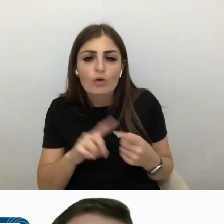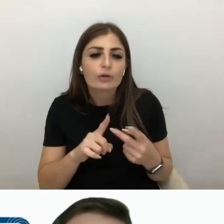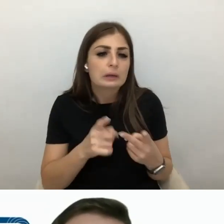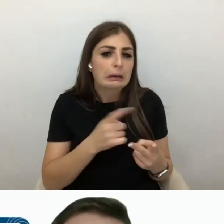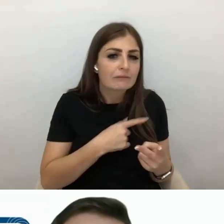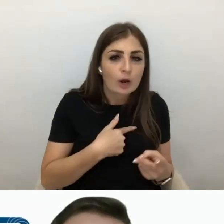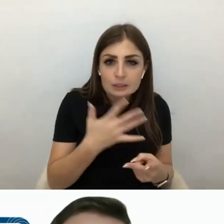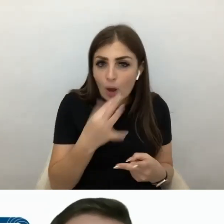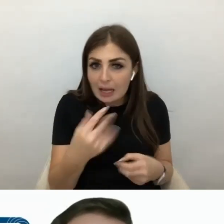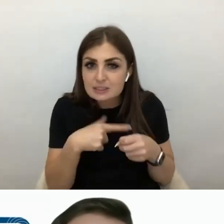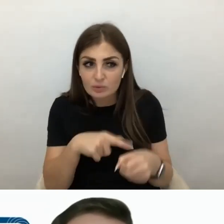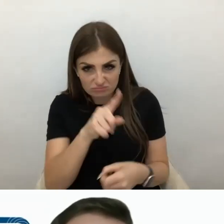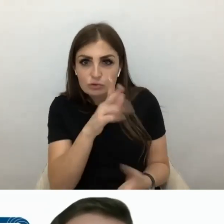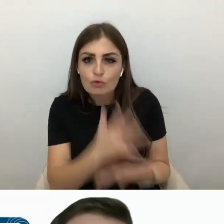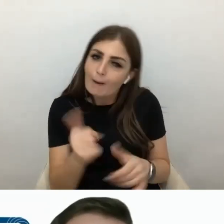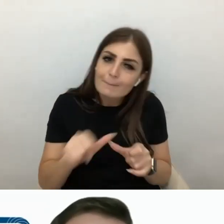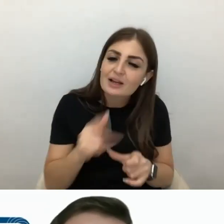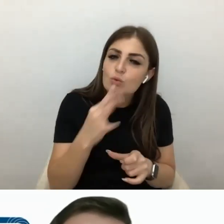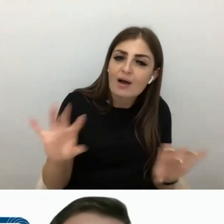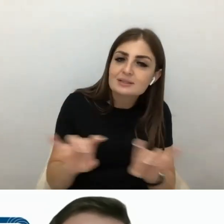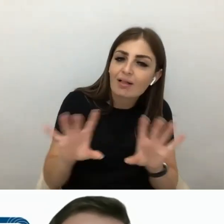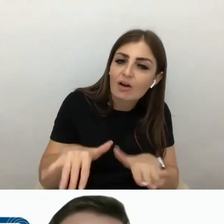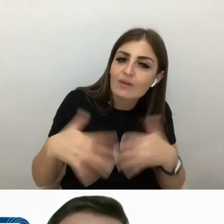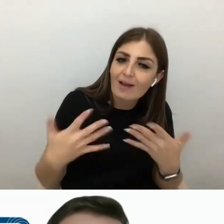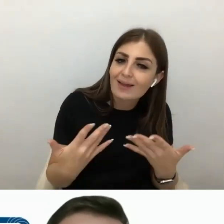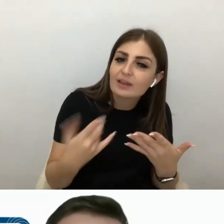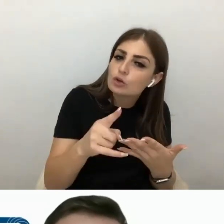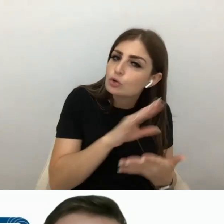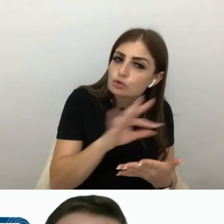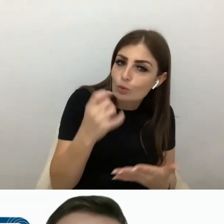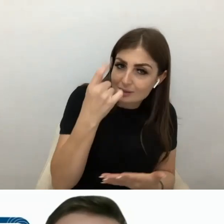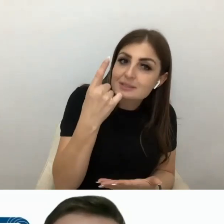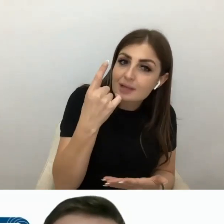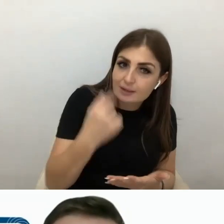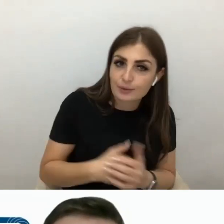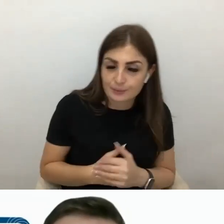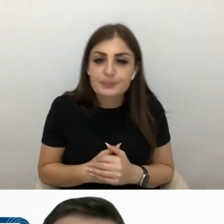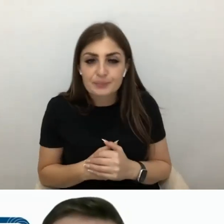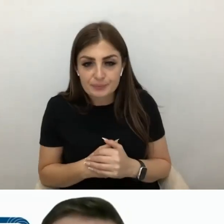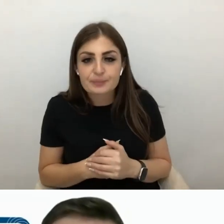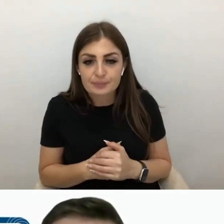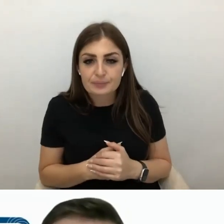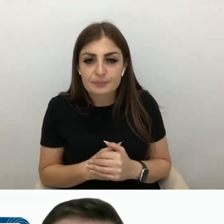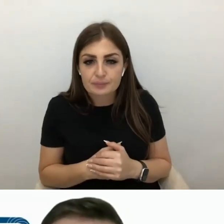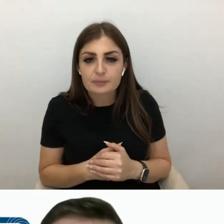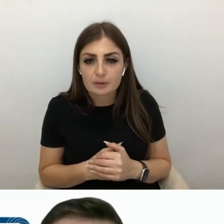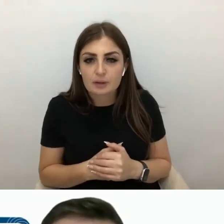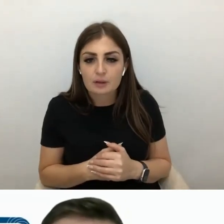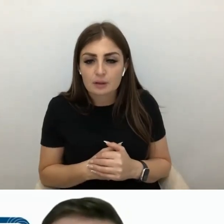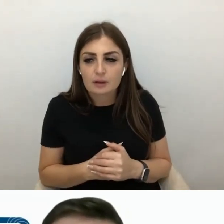In fact, it's better to ask questions about anything you don't understand so that it can be clarified.